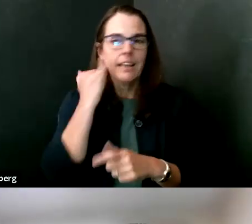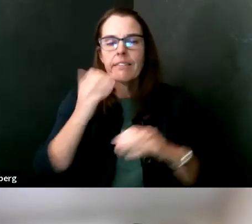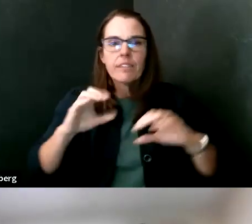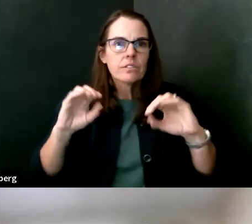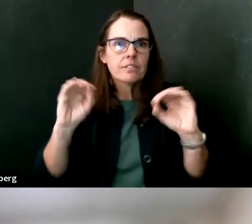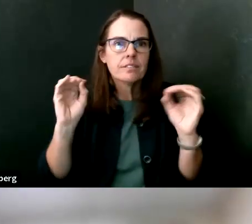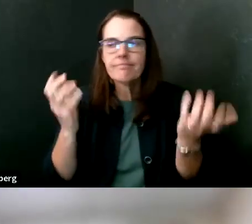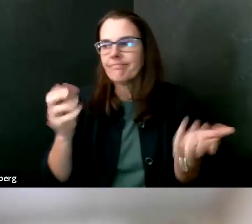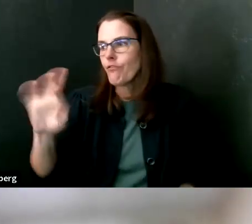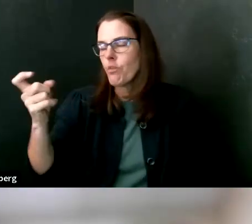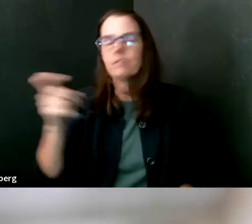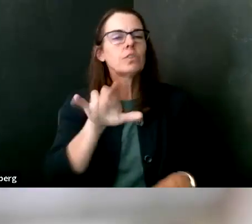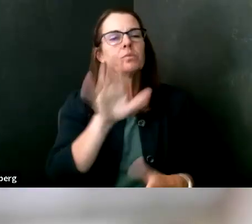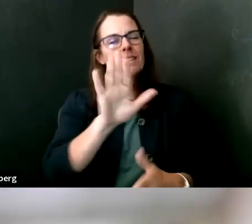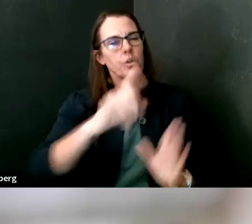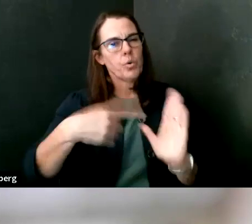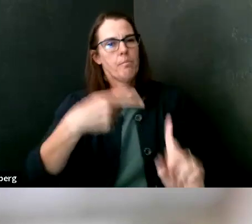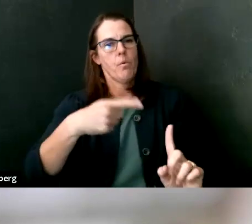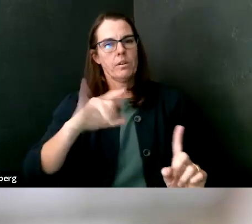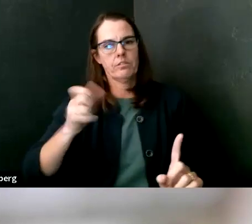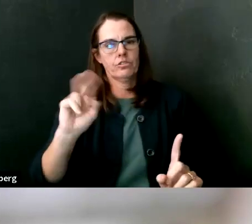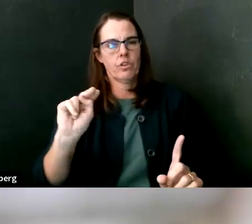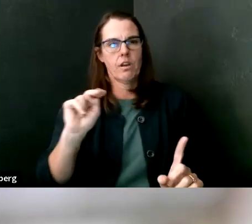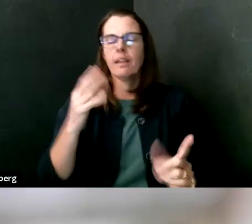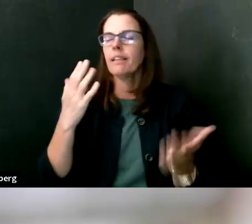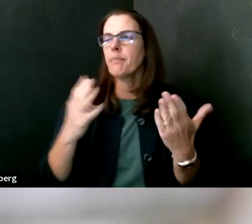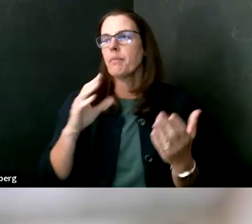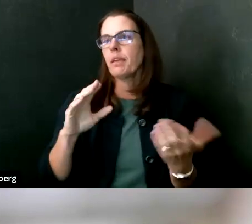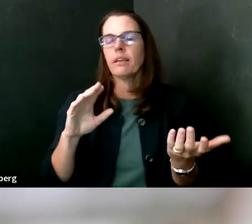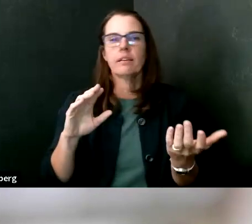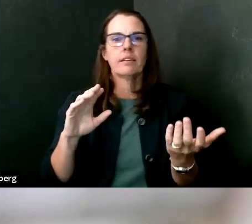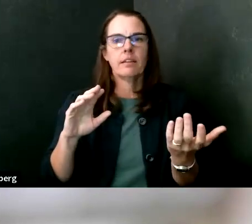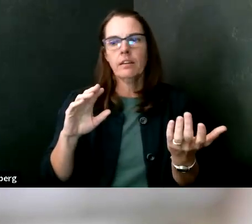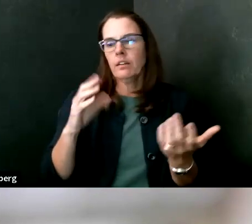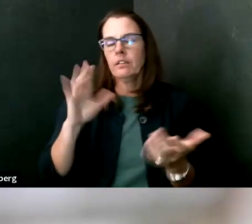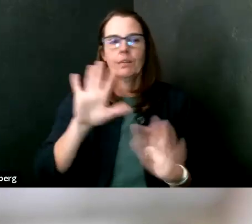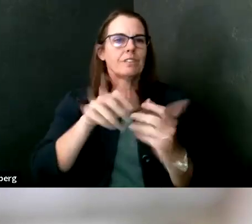so to your point John you mentioned that possibly Joanna had a challenge like maybe there was a